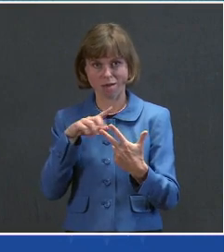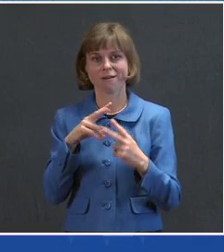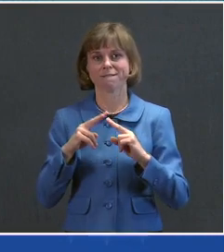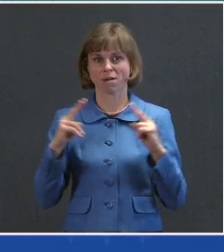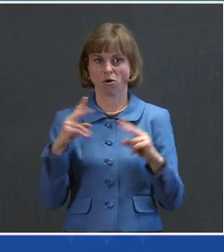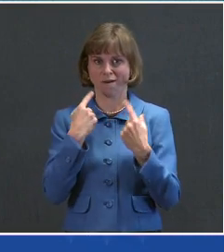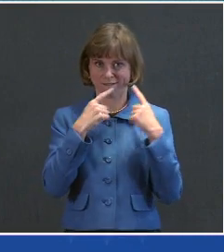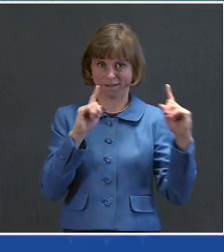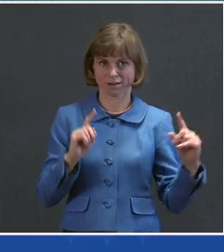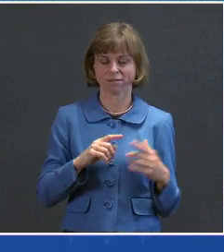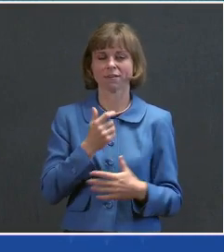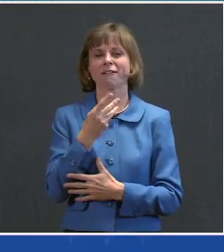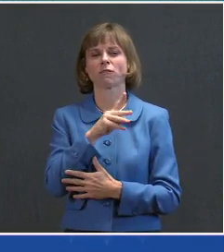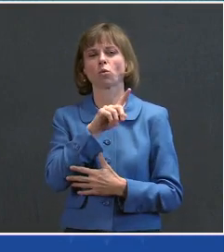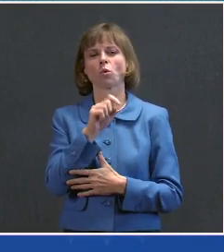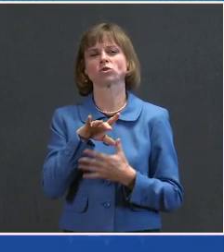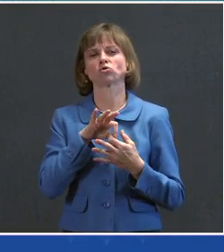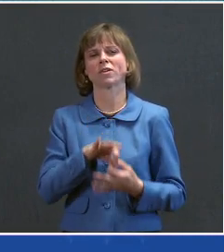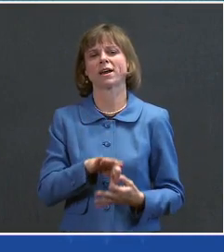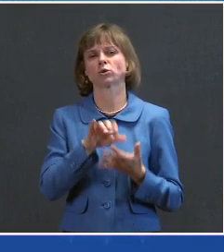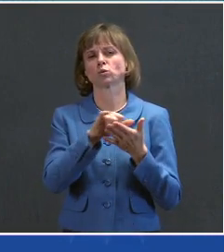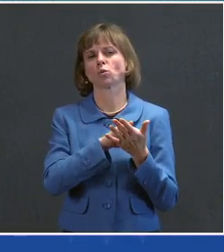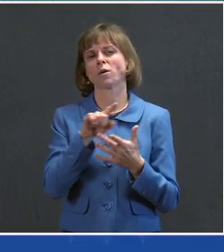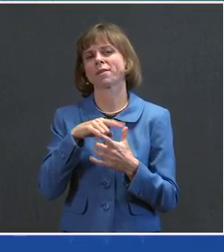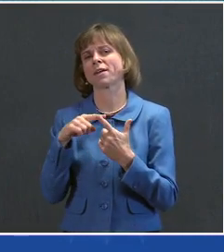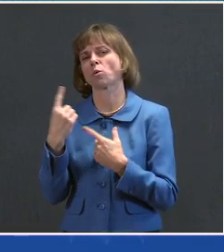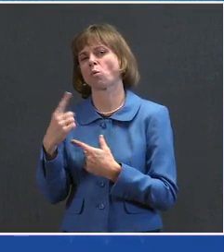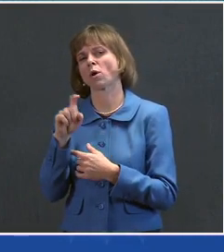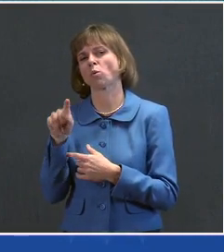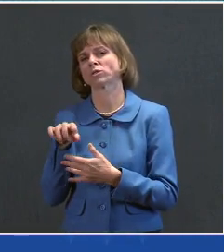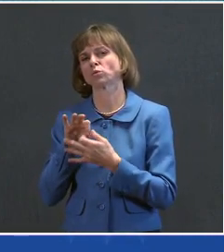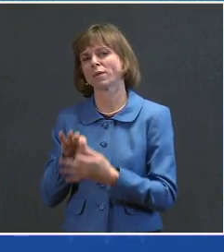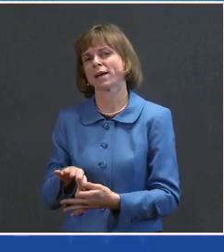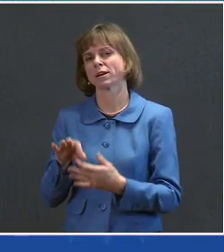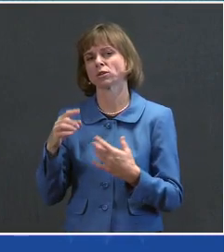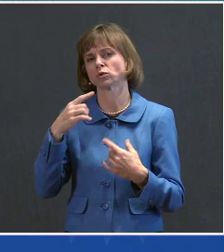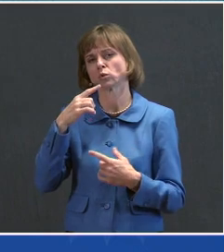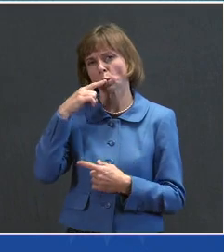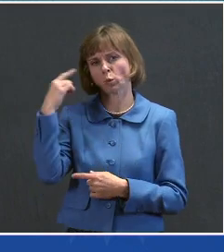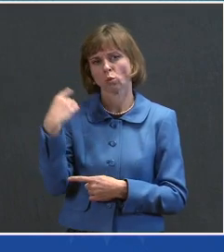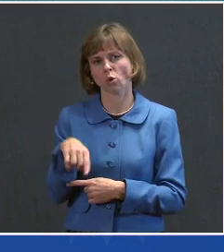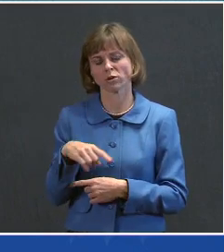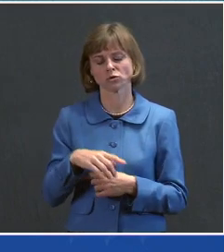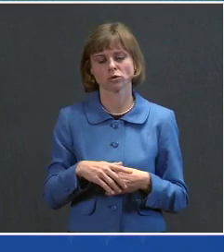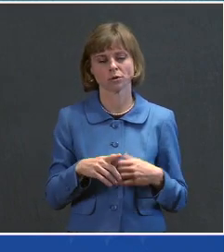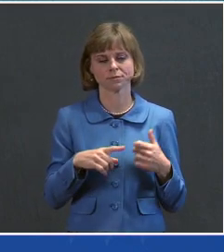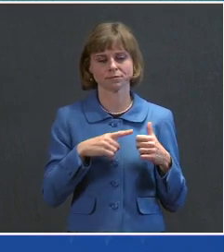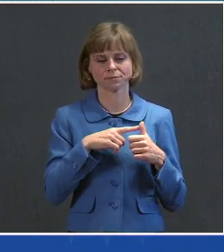and then one on Russia. You know, obviously, this third allegation against Governor Cuomo has come out.